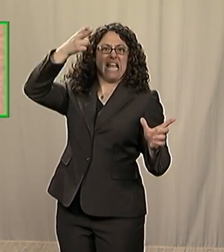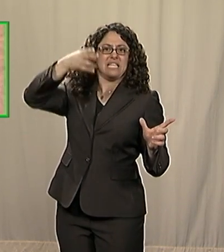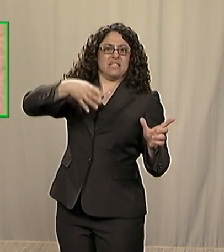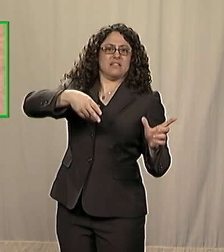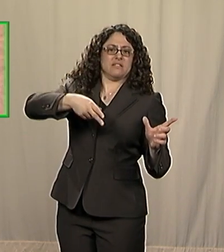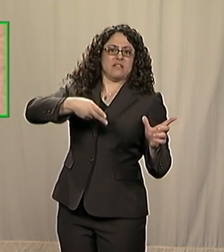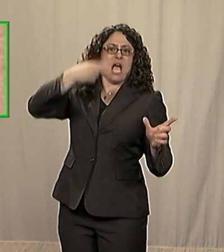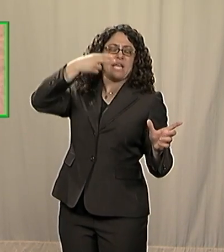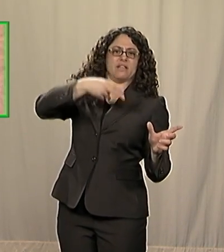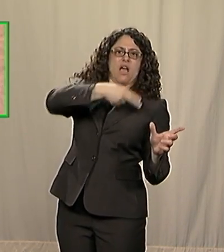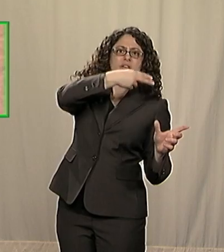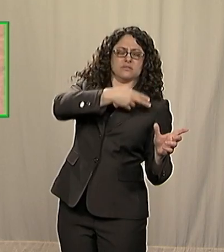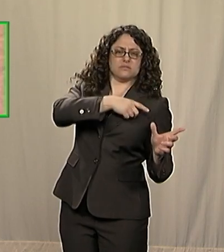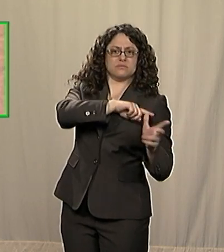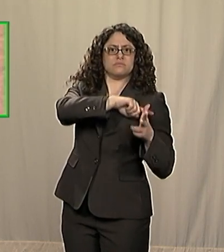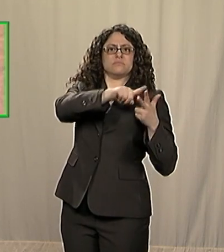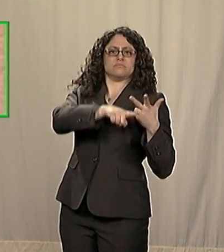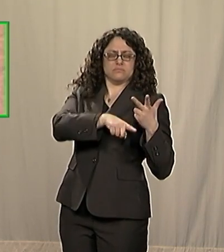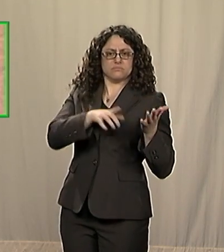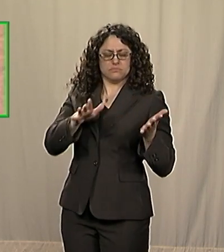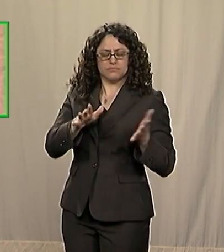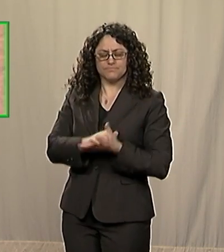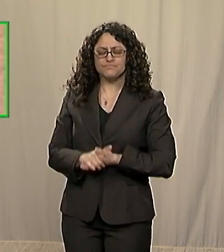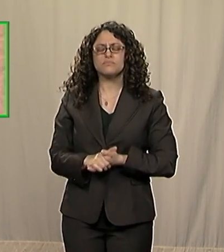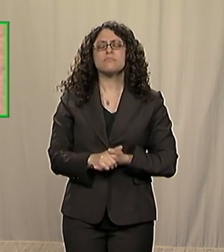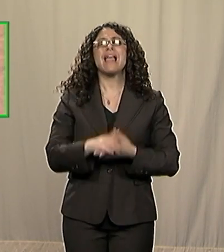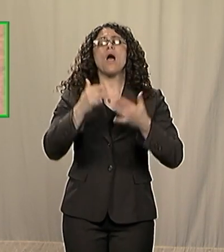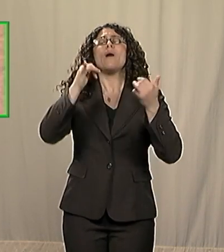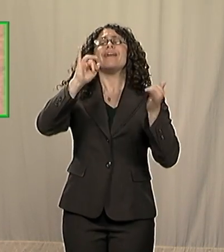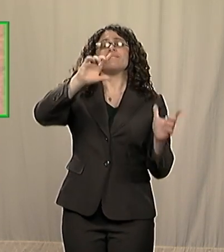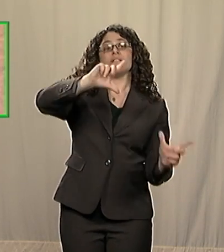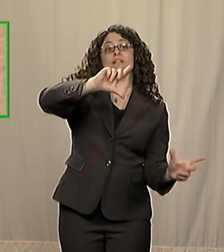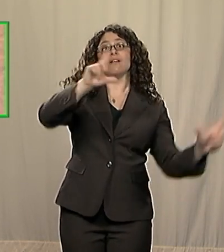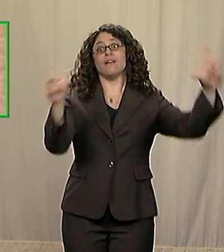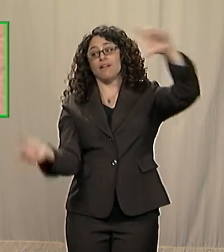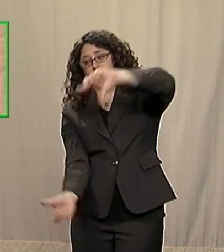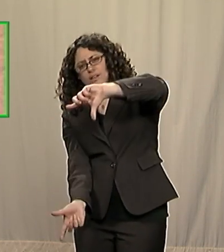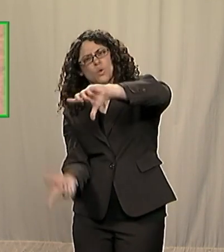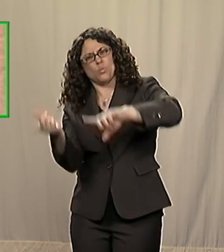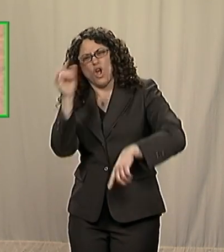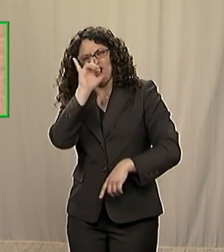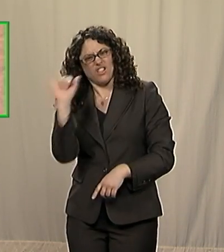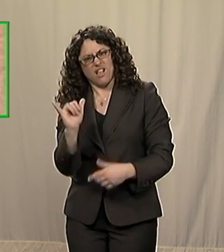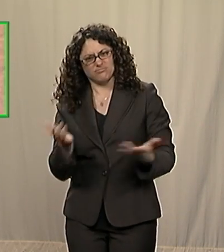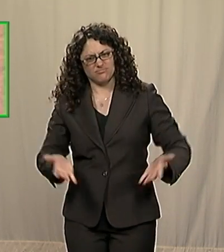Well, what happens if you flip this over? What does the mirror image of this look like? Let's take a look at this.